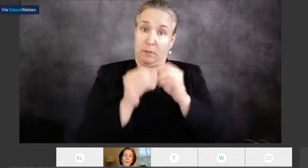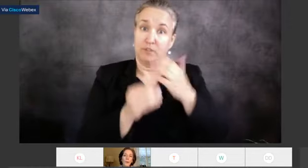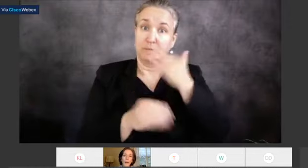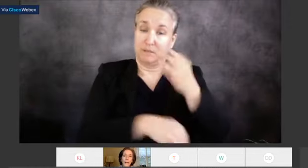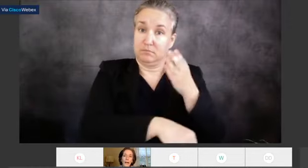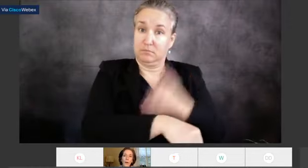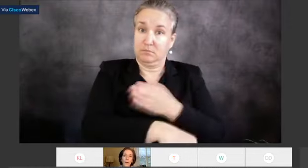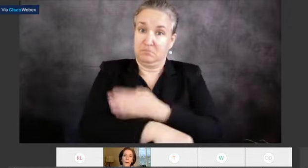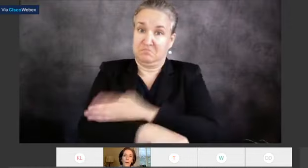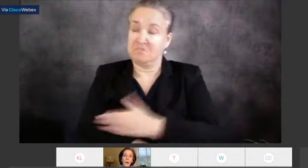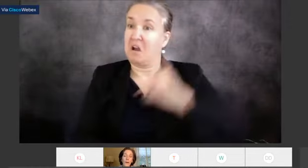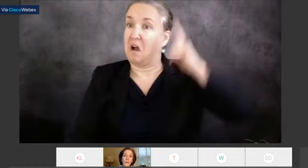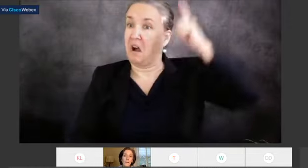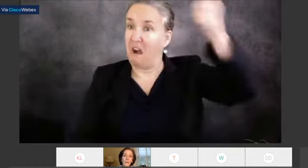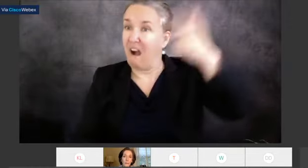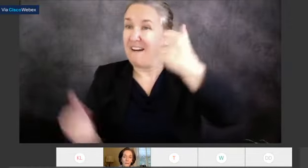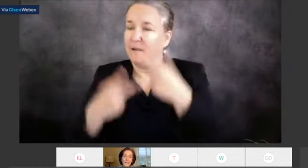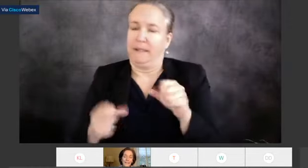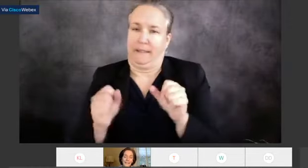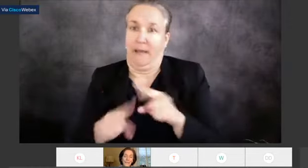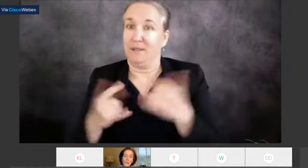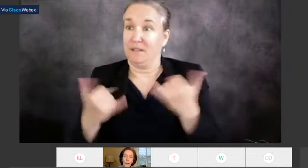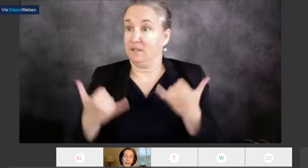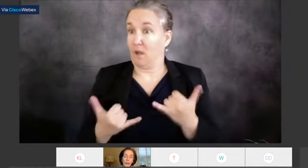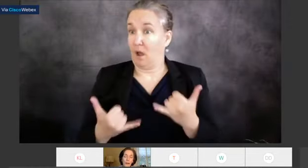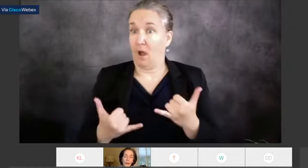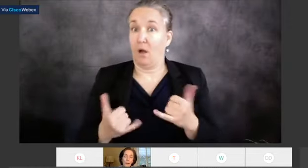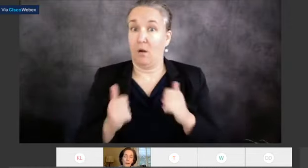but right now with our incident incidence rate